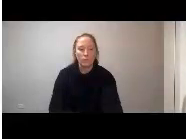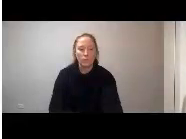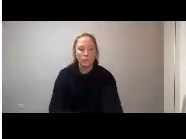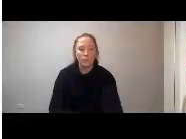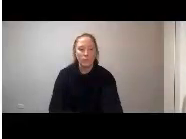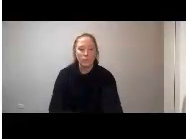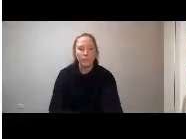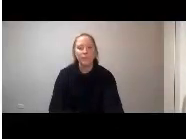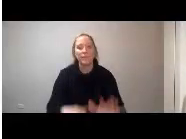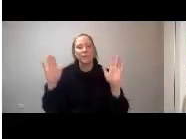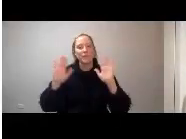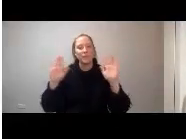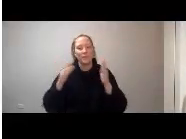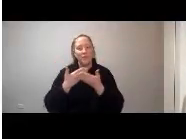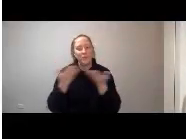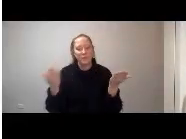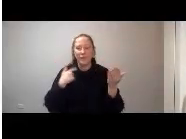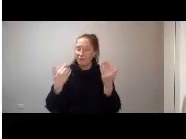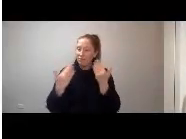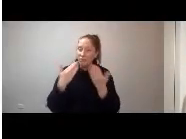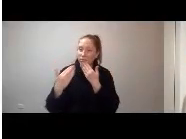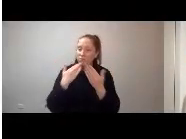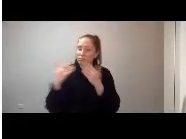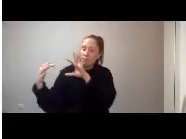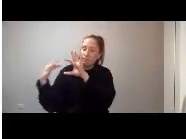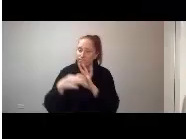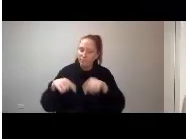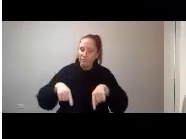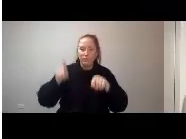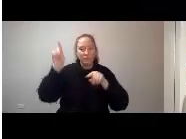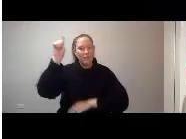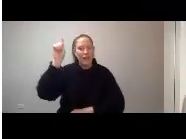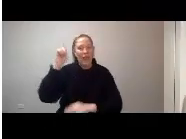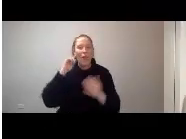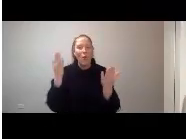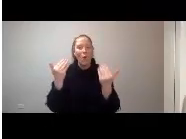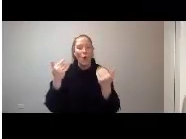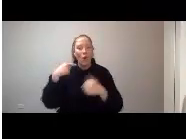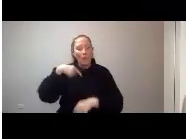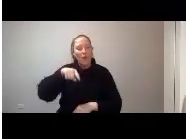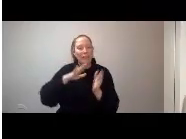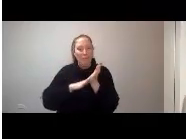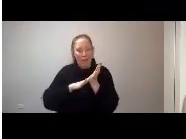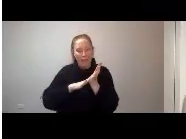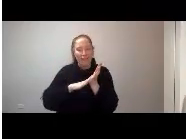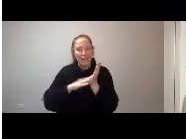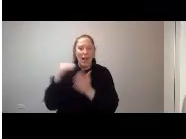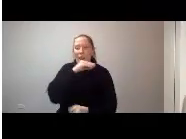Hi, everyone. Thank you for joining us today, and welcome to this month's Lunch and Learn Research Seminar